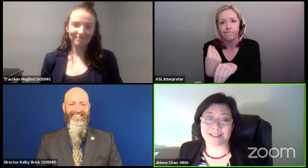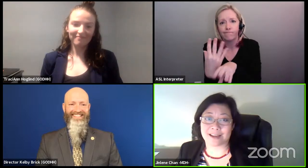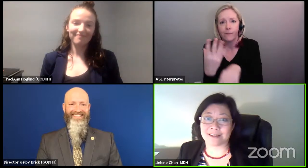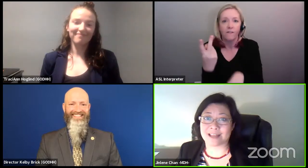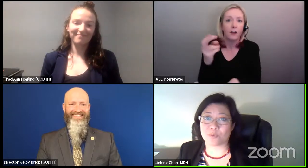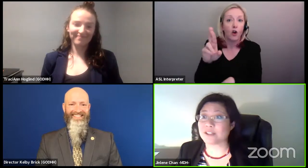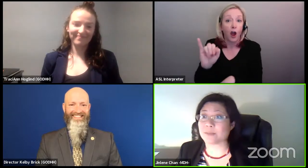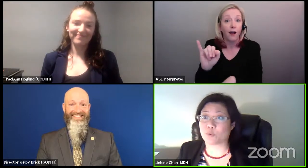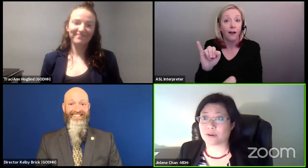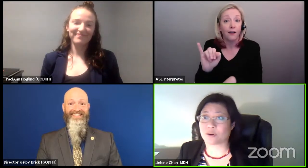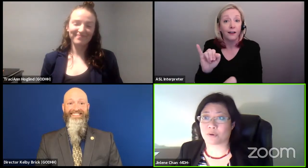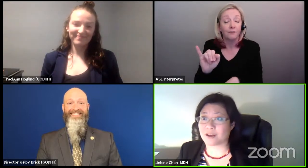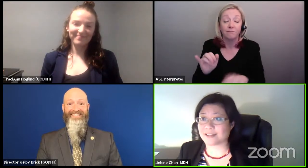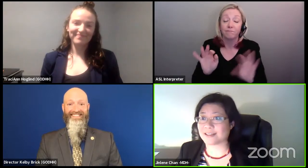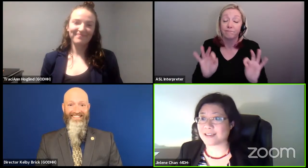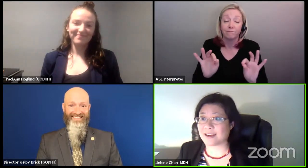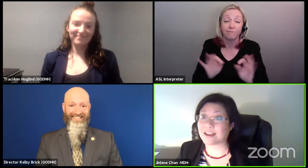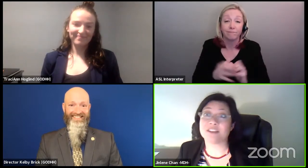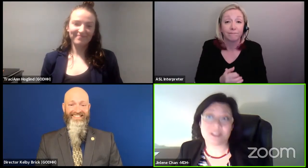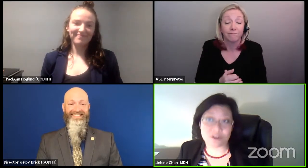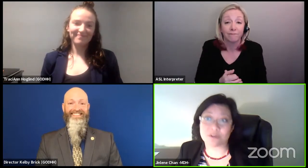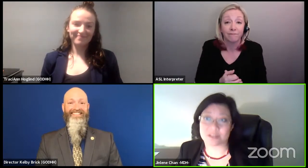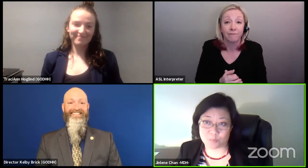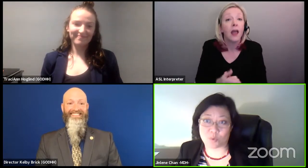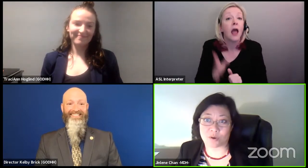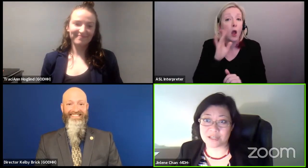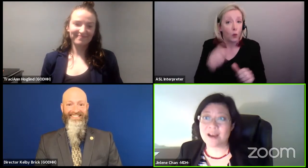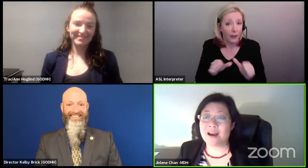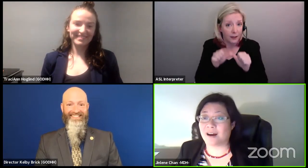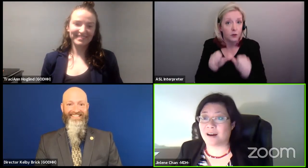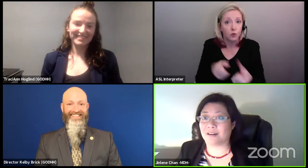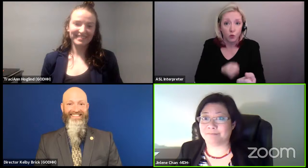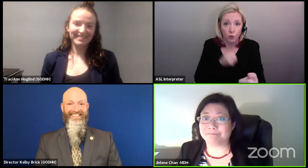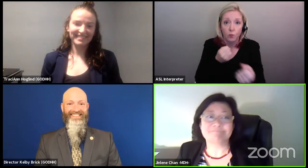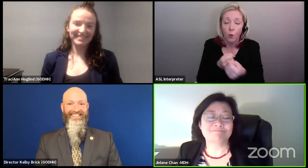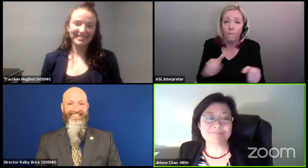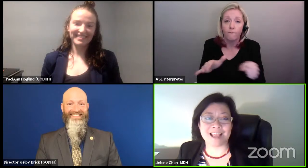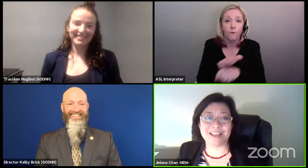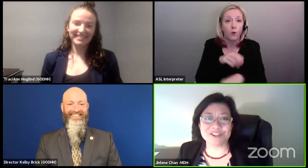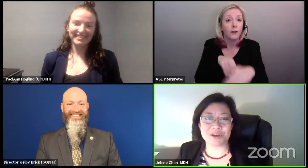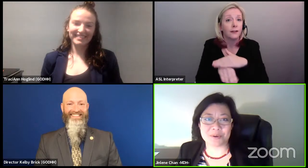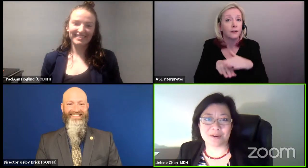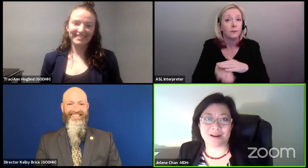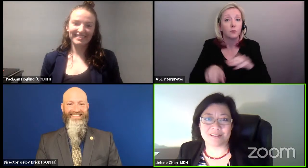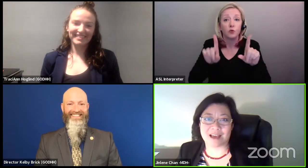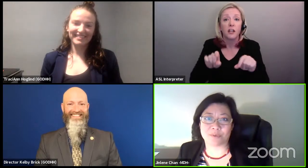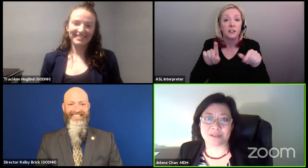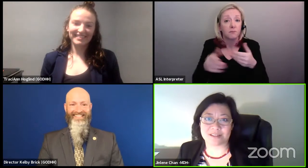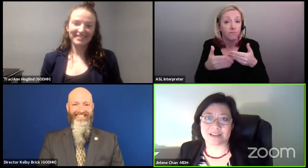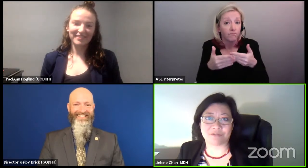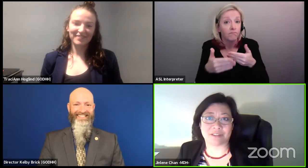sites that we supported across the state, and continue to support. And so that was definitely